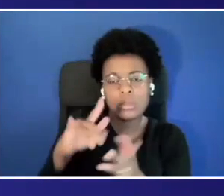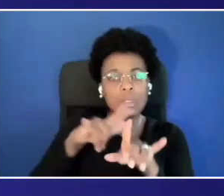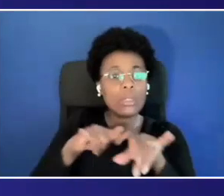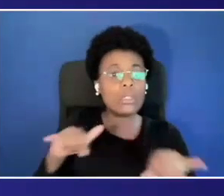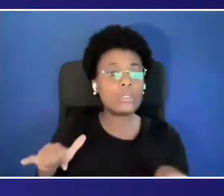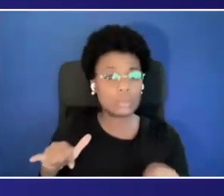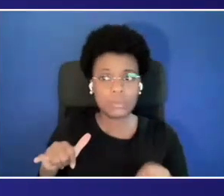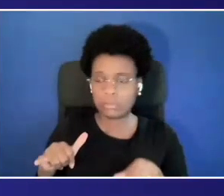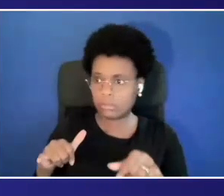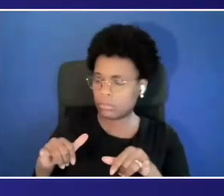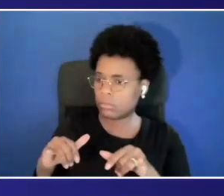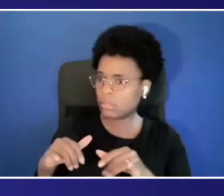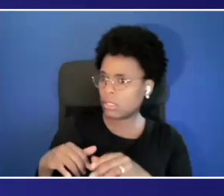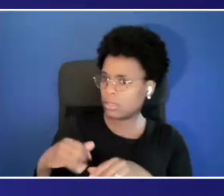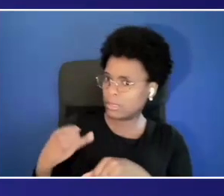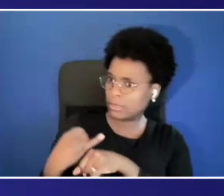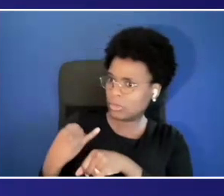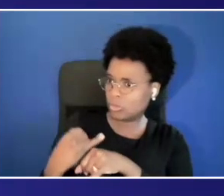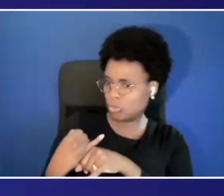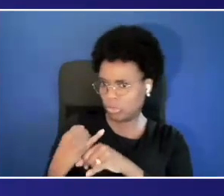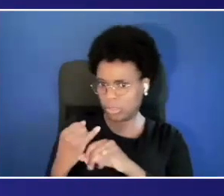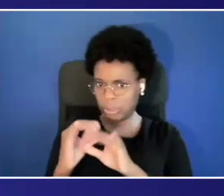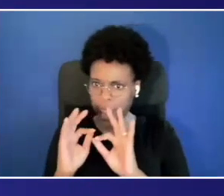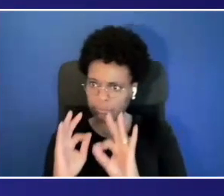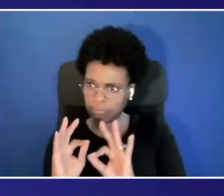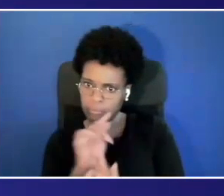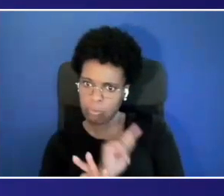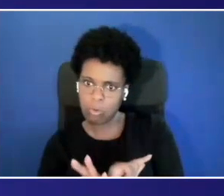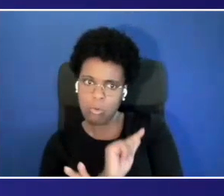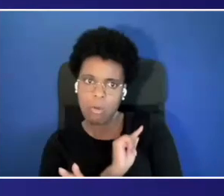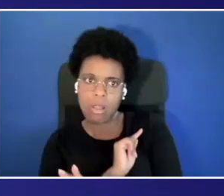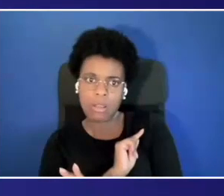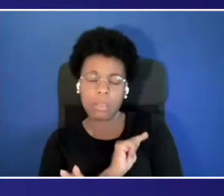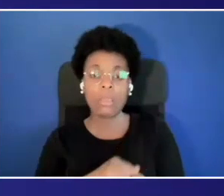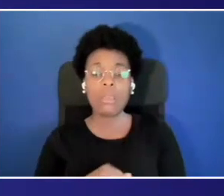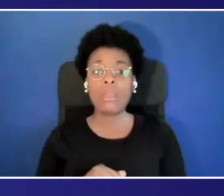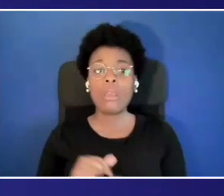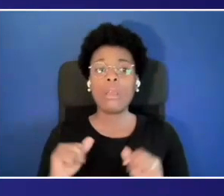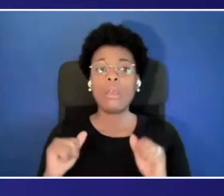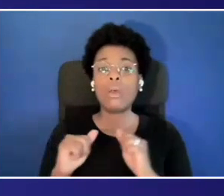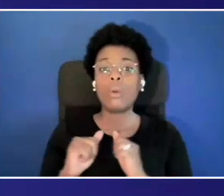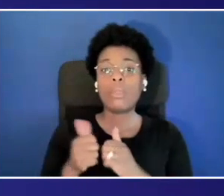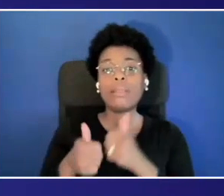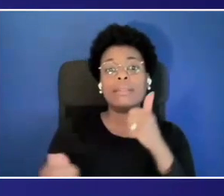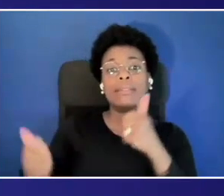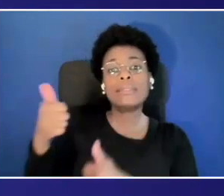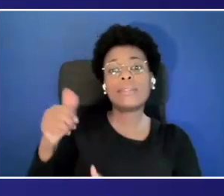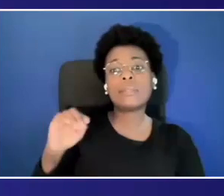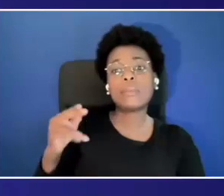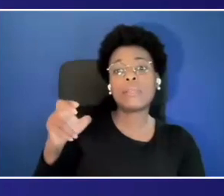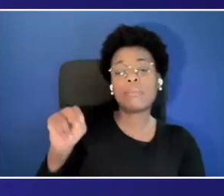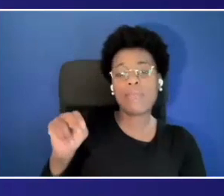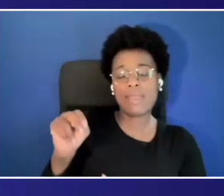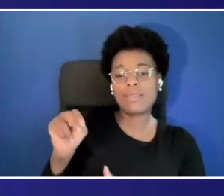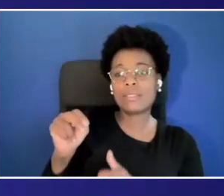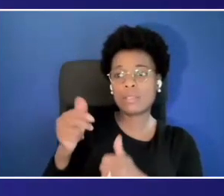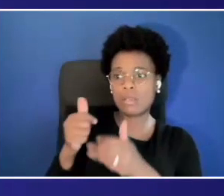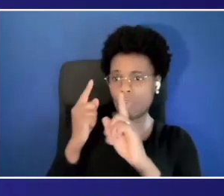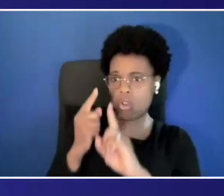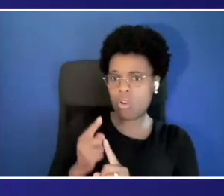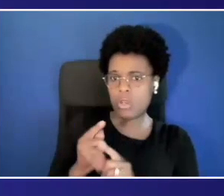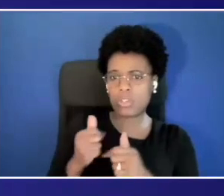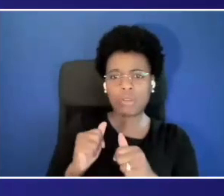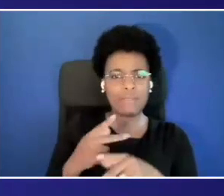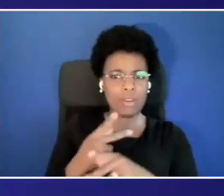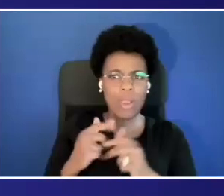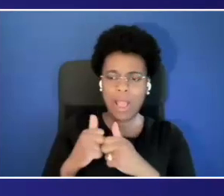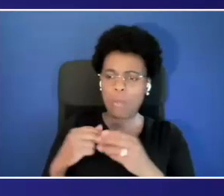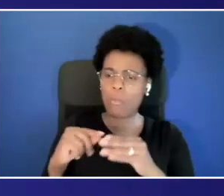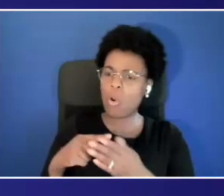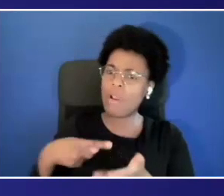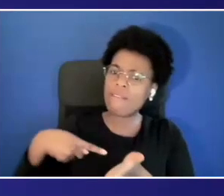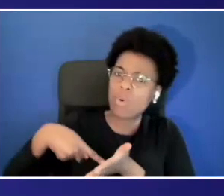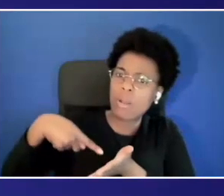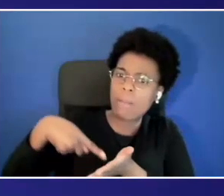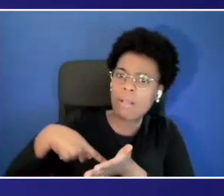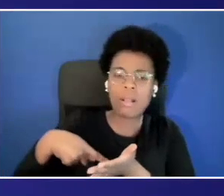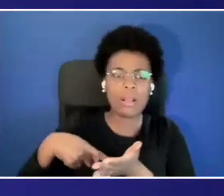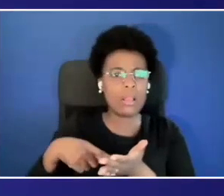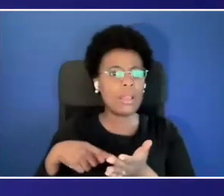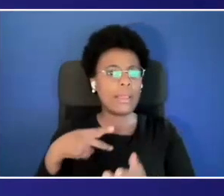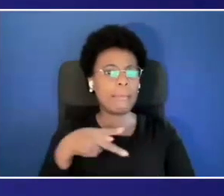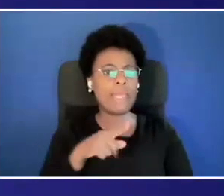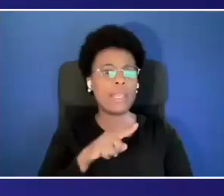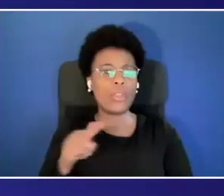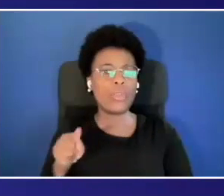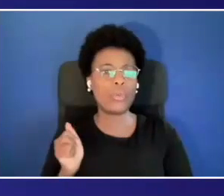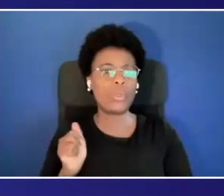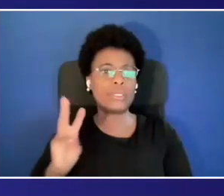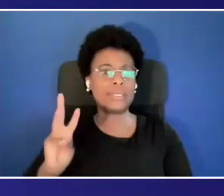The department in conjunction with the administration and secretary of advanced priorities is eager to increase affordability and accessibility across the P through 16 education system.